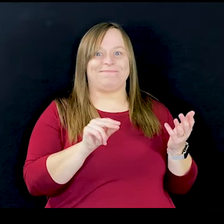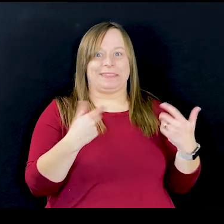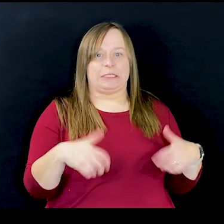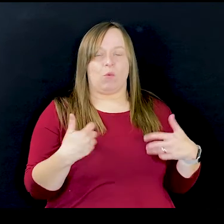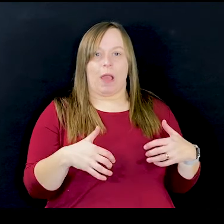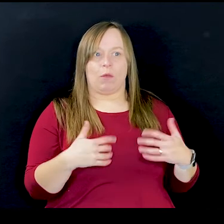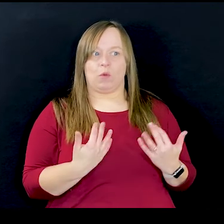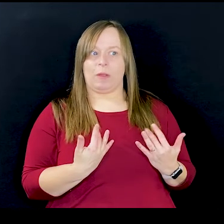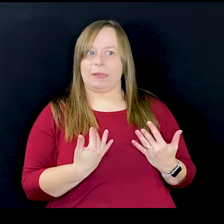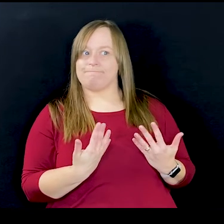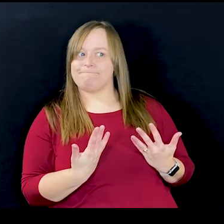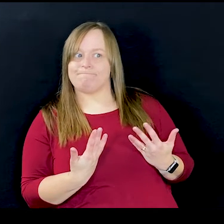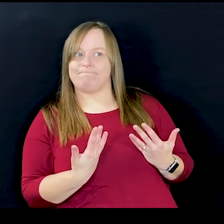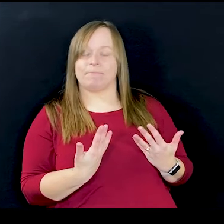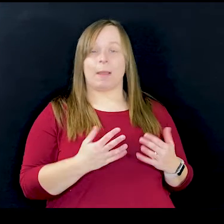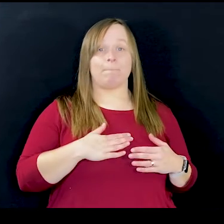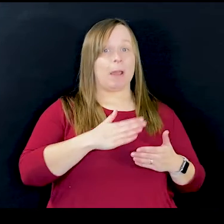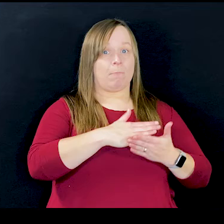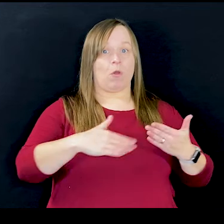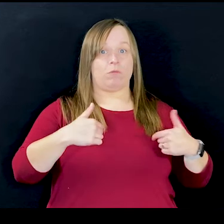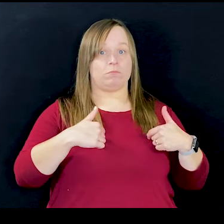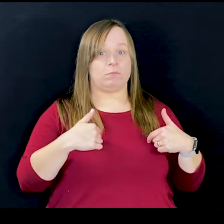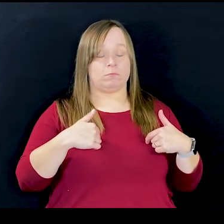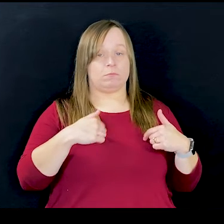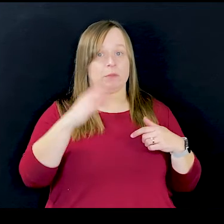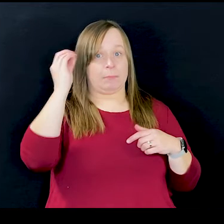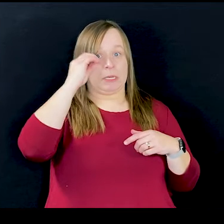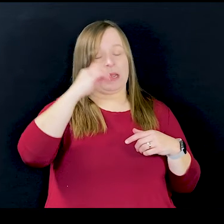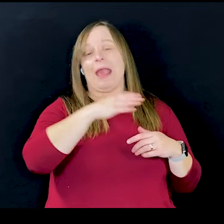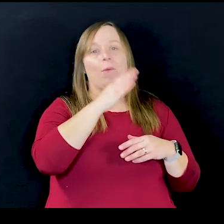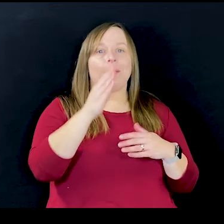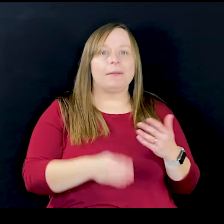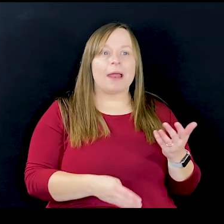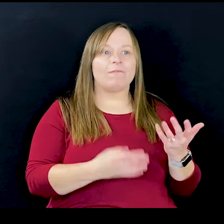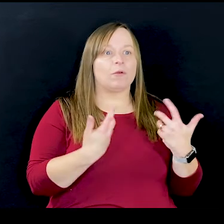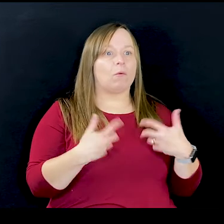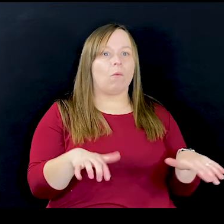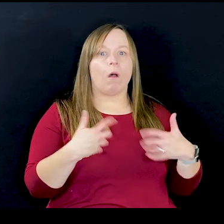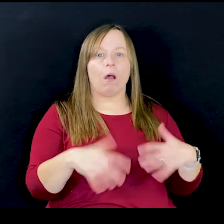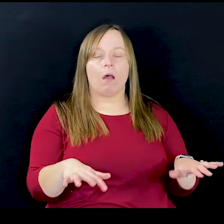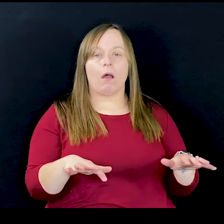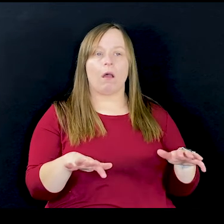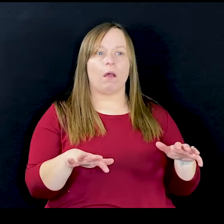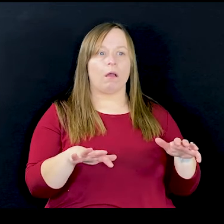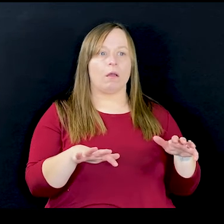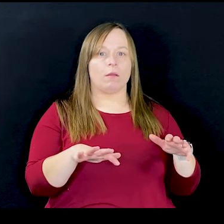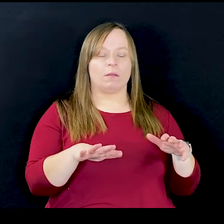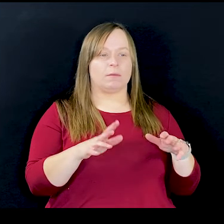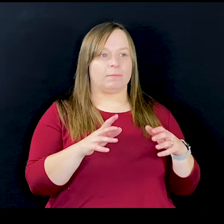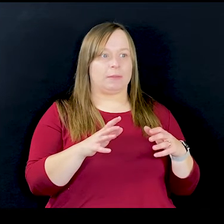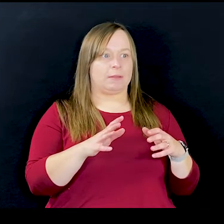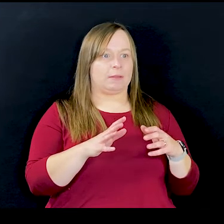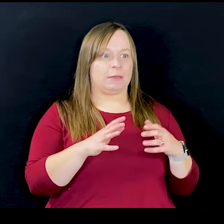And for my part, I would never want to either be in a position